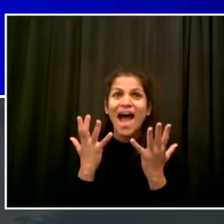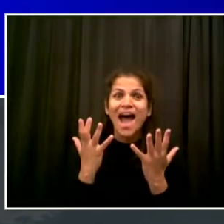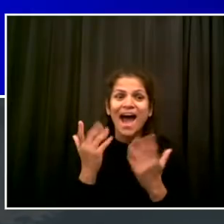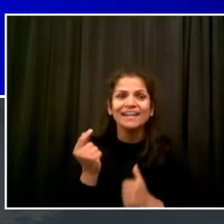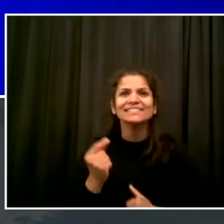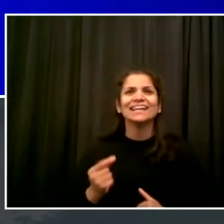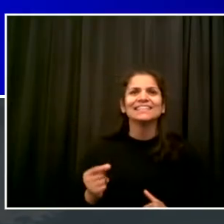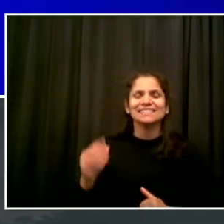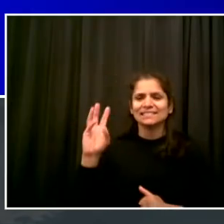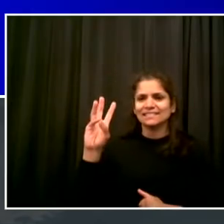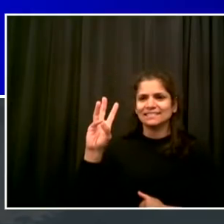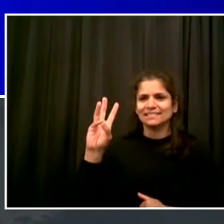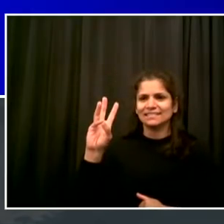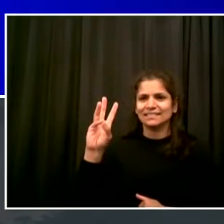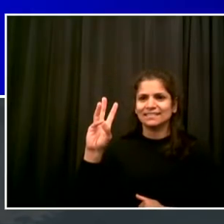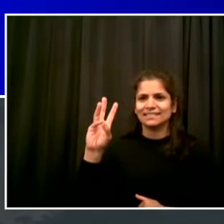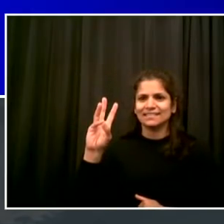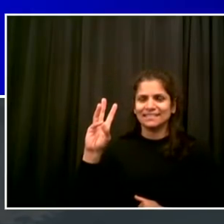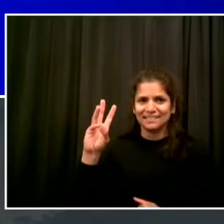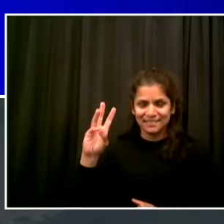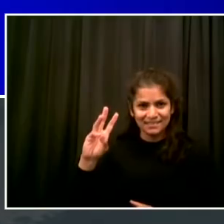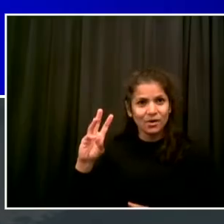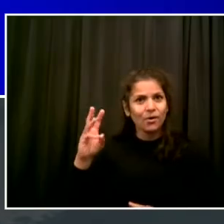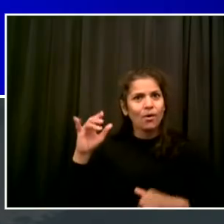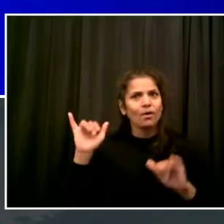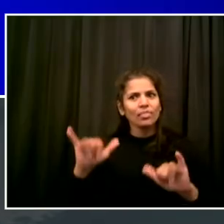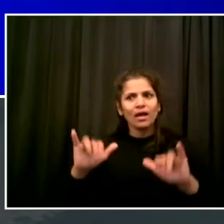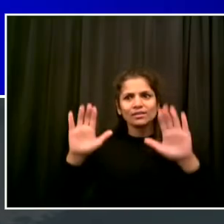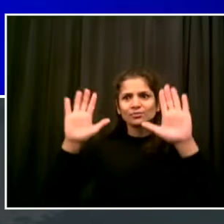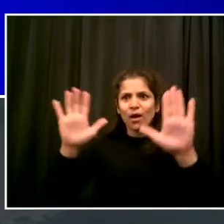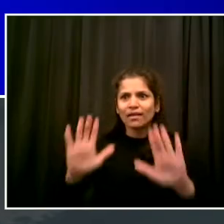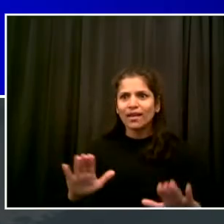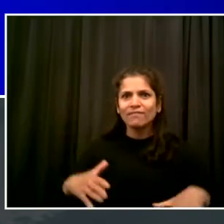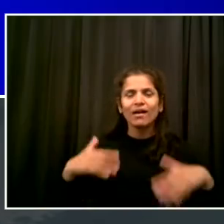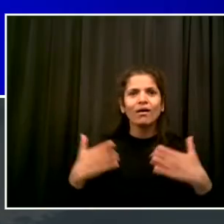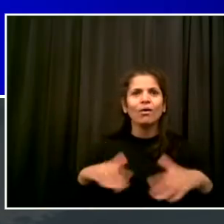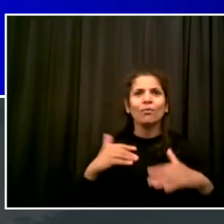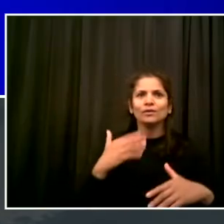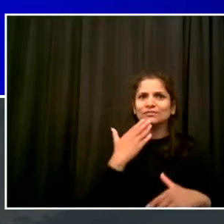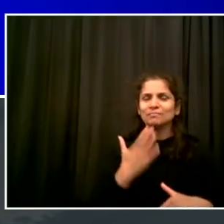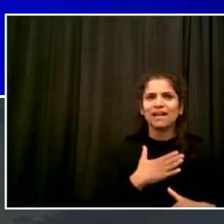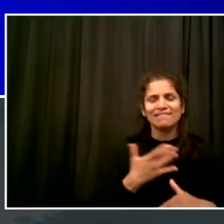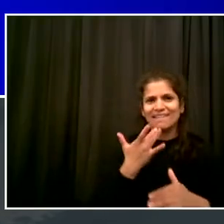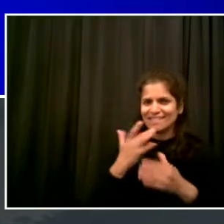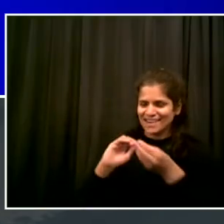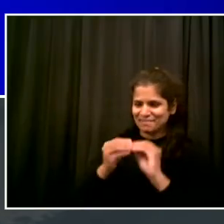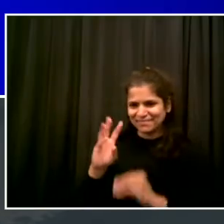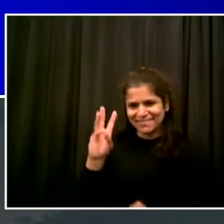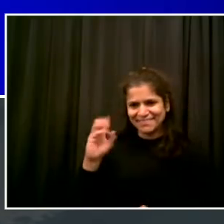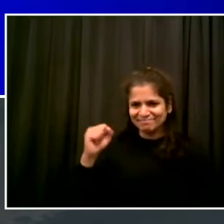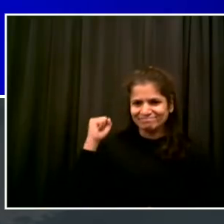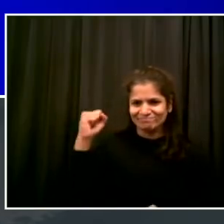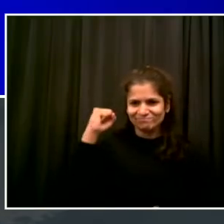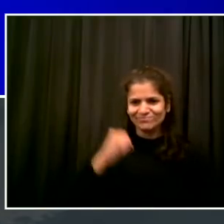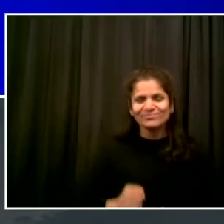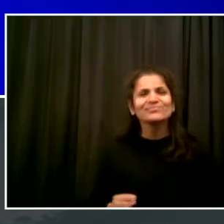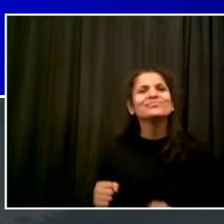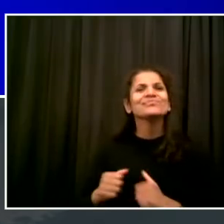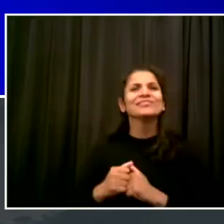HE REIA S NUMBER THAT HAPPENS TO BE A VERY